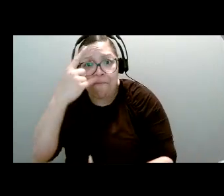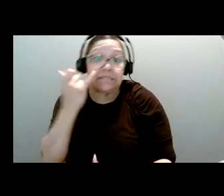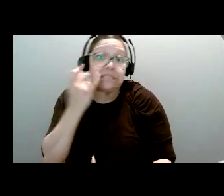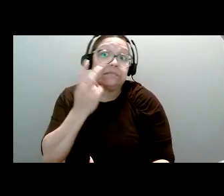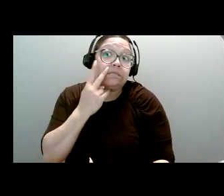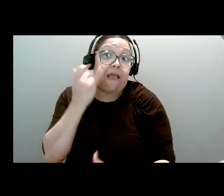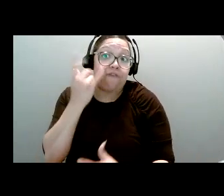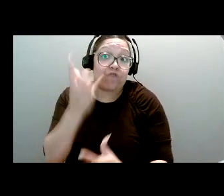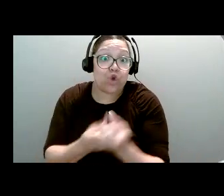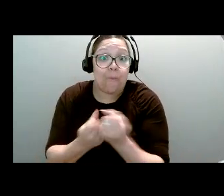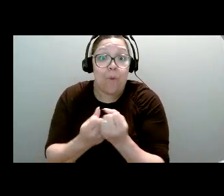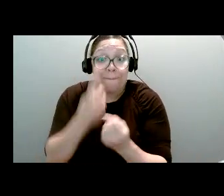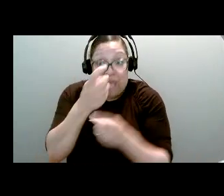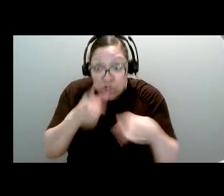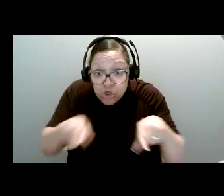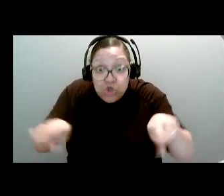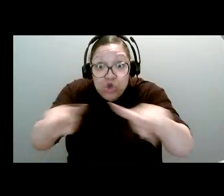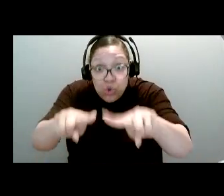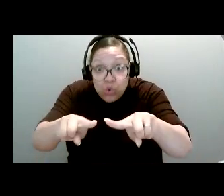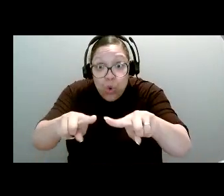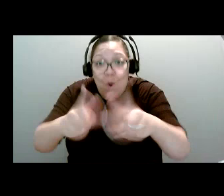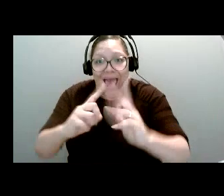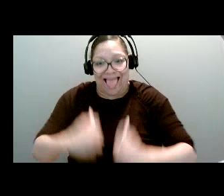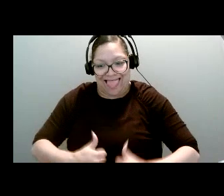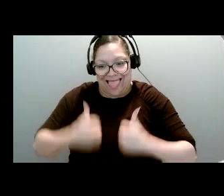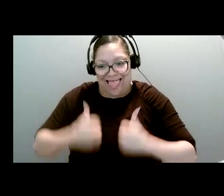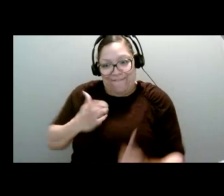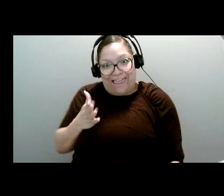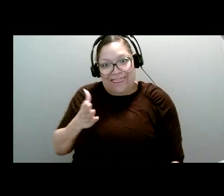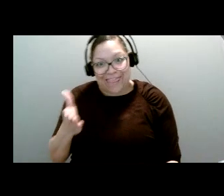this you all are are living in there and promoting it.